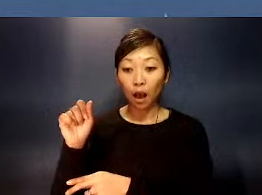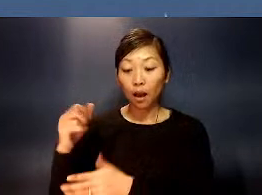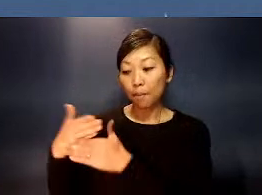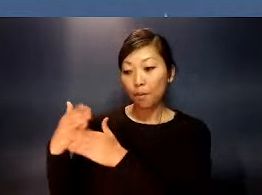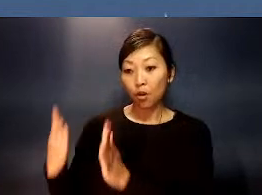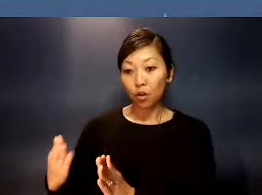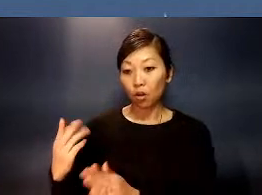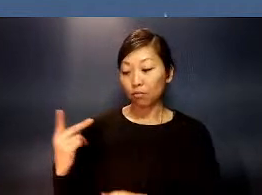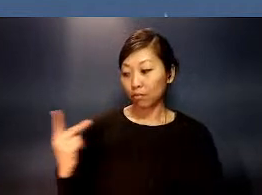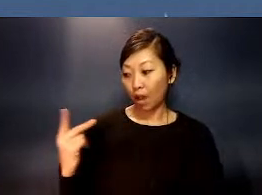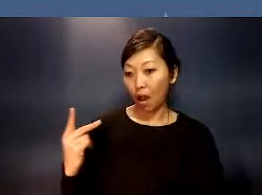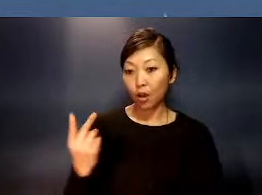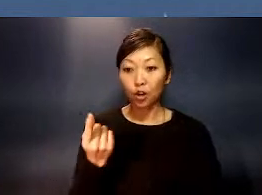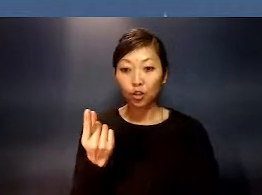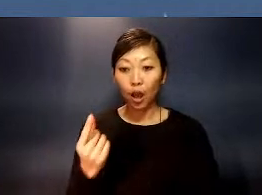NEIGHBORS AND FELLOW RESIDENTS HAVE HAD TO SAY.